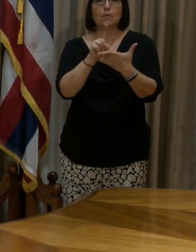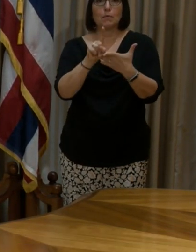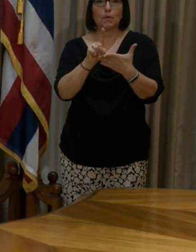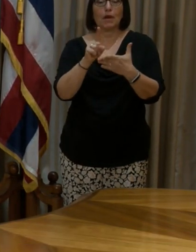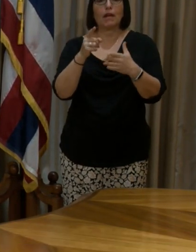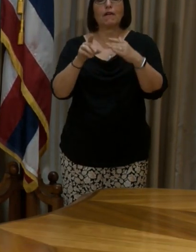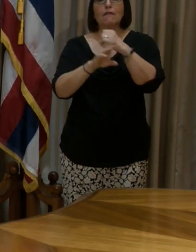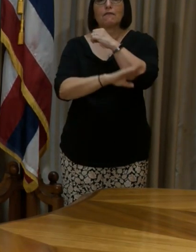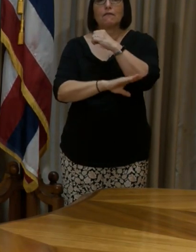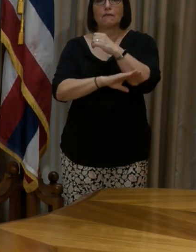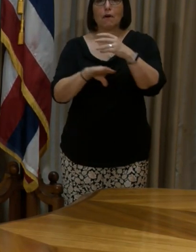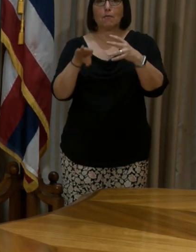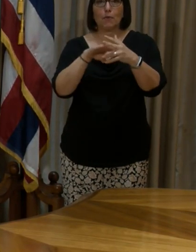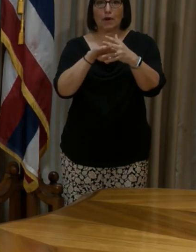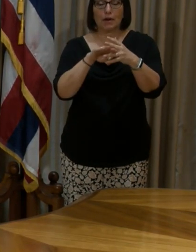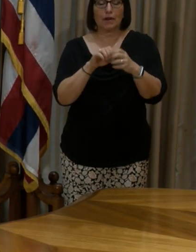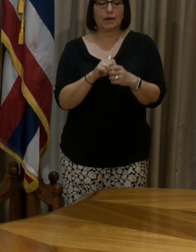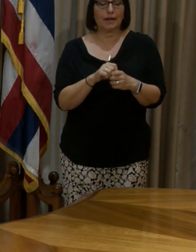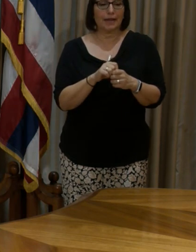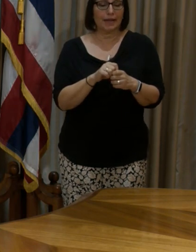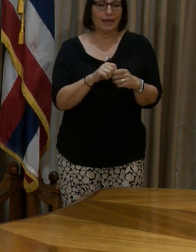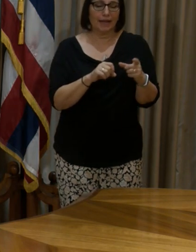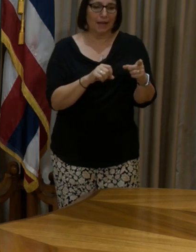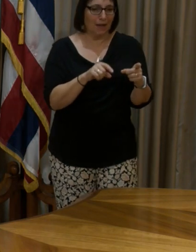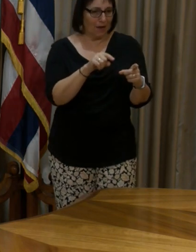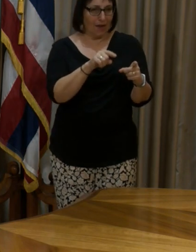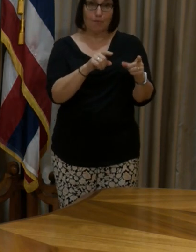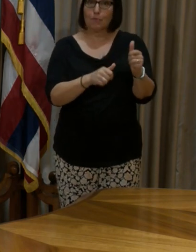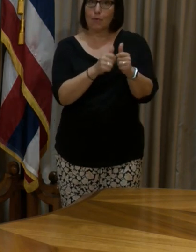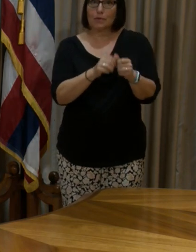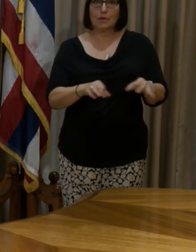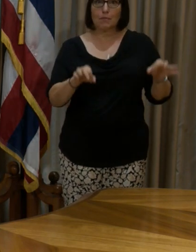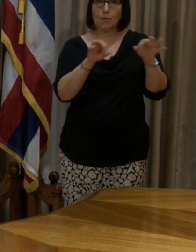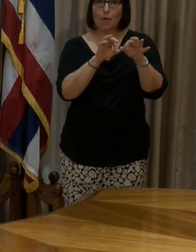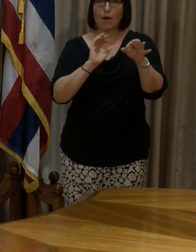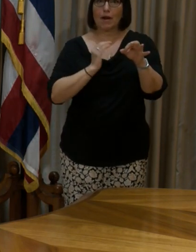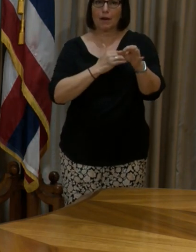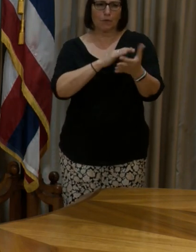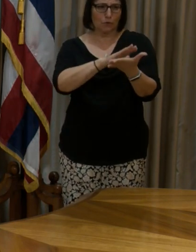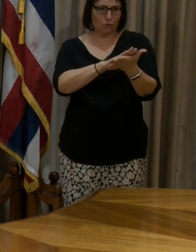FIRST QUARTER FOLLOWED BY ONE WEEK FOR BREAK THAT'S COMING UP ALL STUDENTS REMAIN AT THE